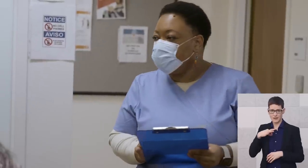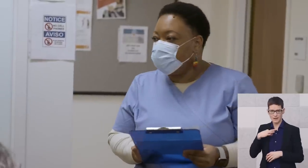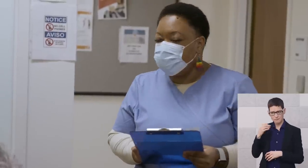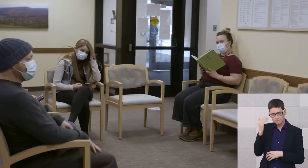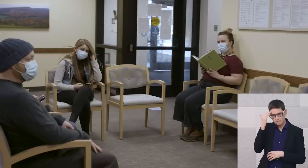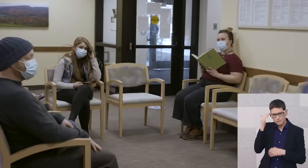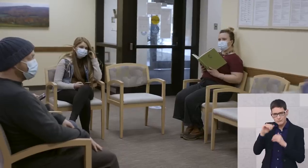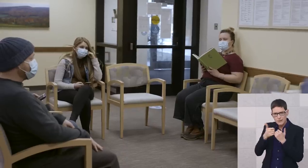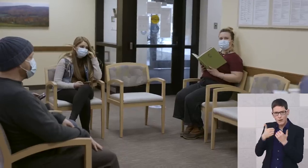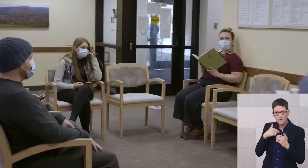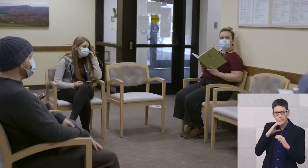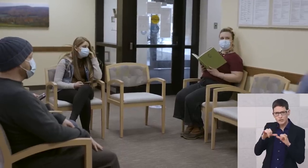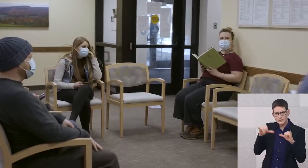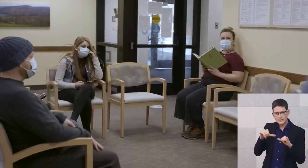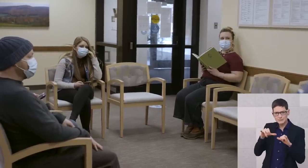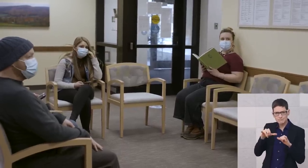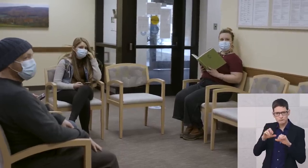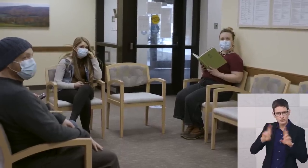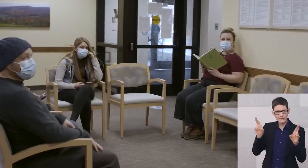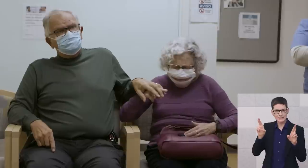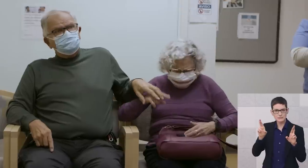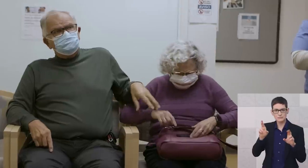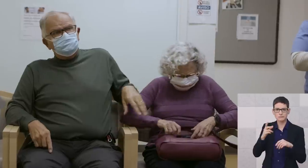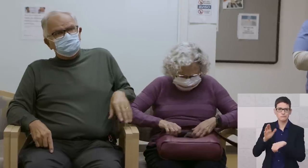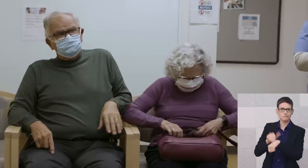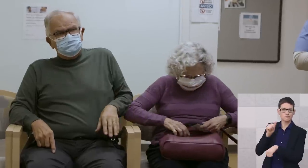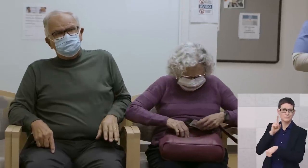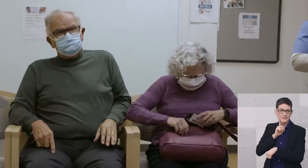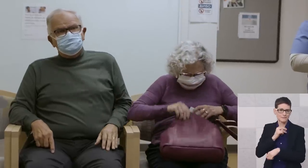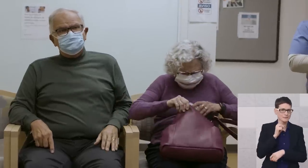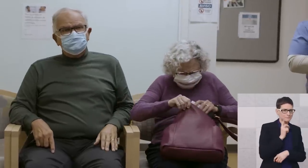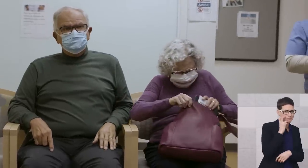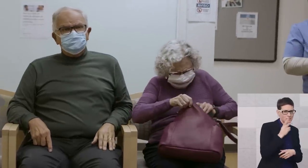In a waiting room, ensure that administrative staff have a system in place for communicating